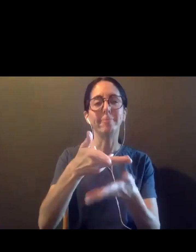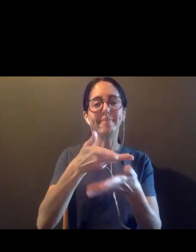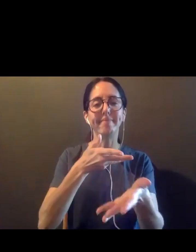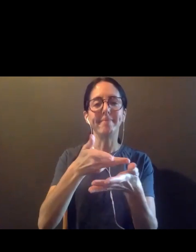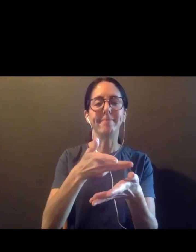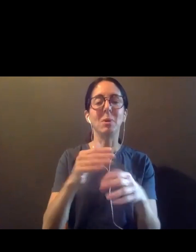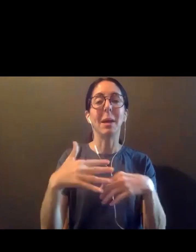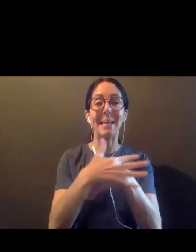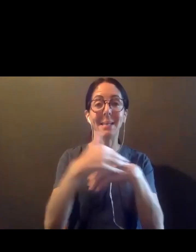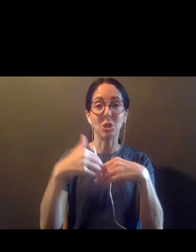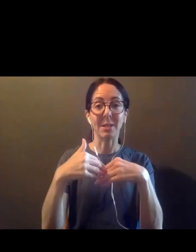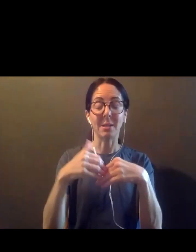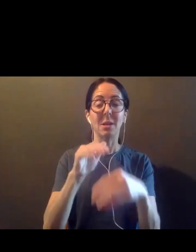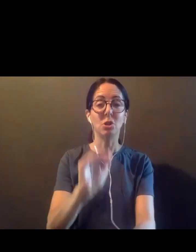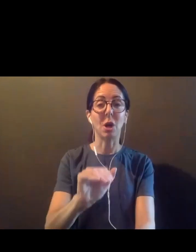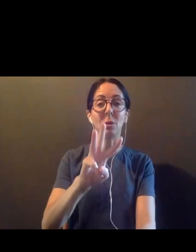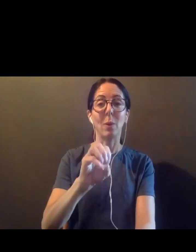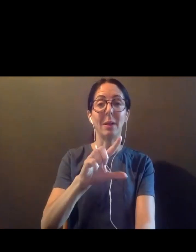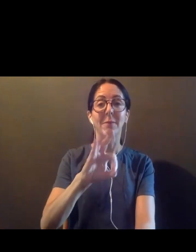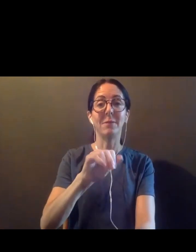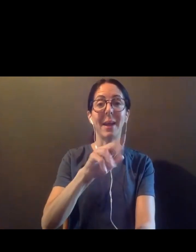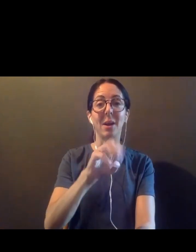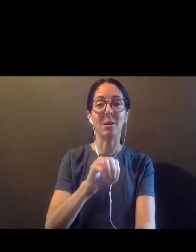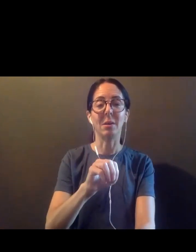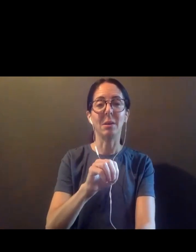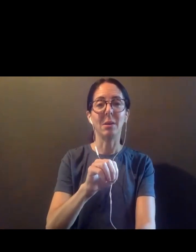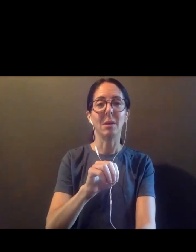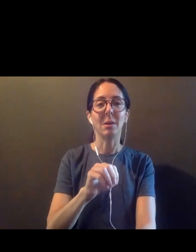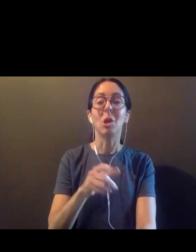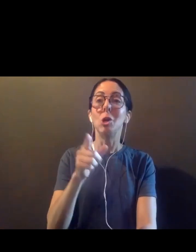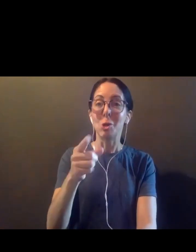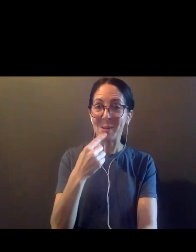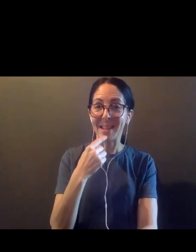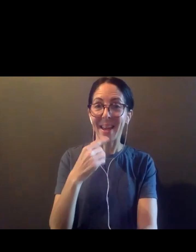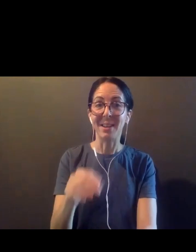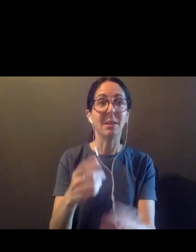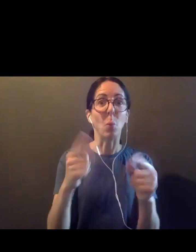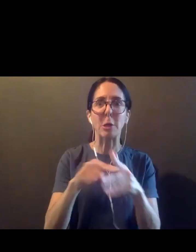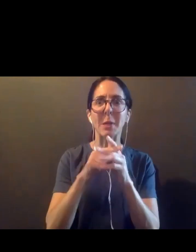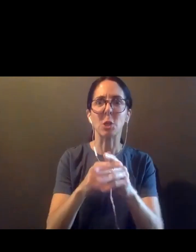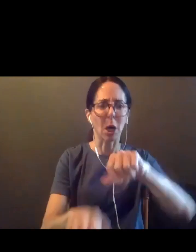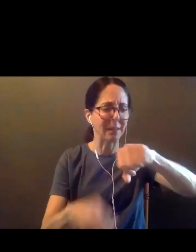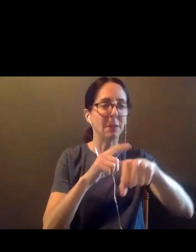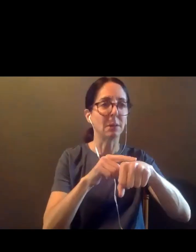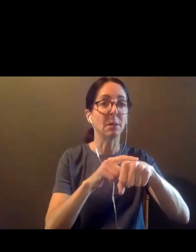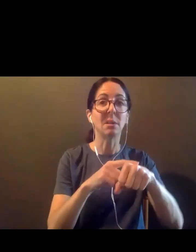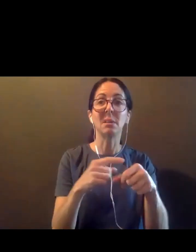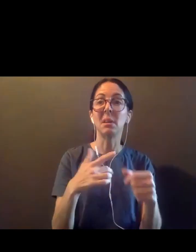Child Welfare, when the term was used, “we’ll start when we’re ready and we’ll finish when we are done.”